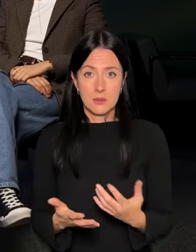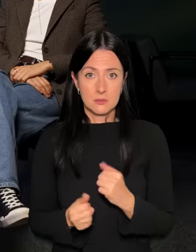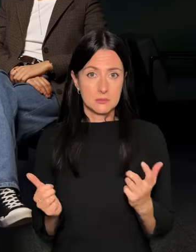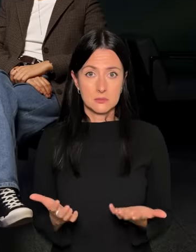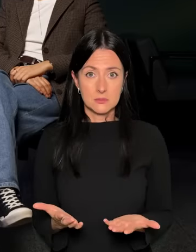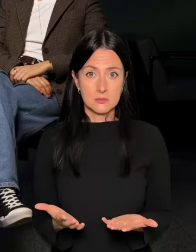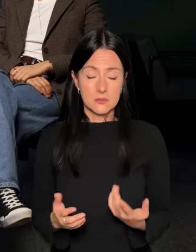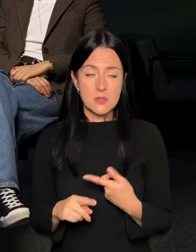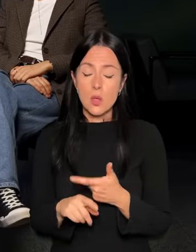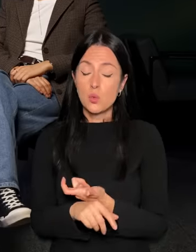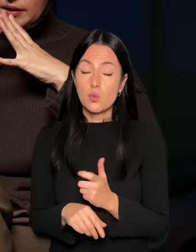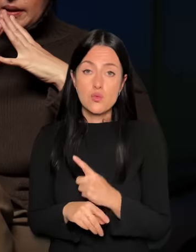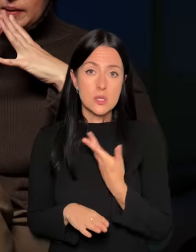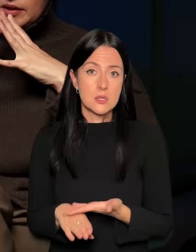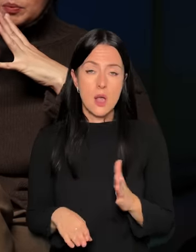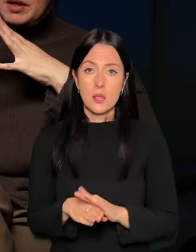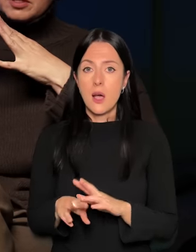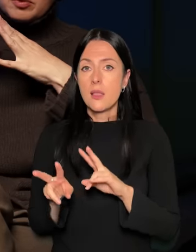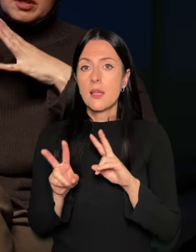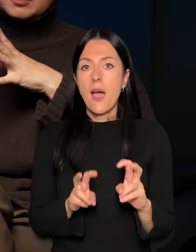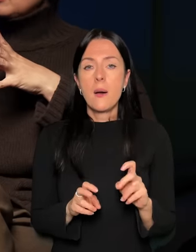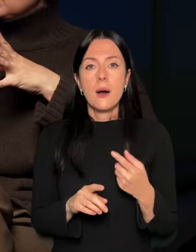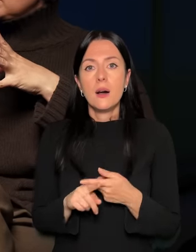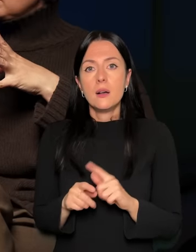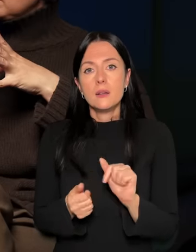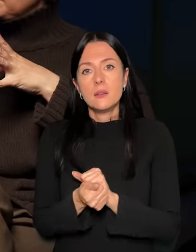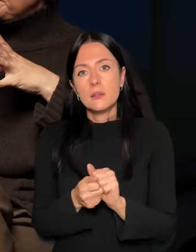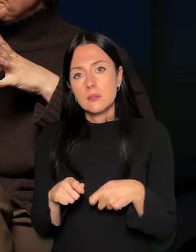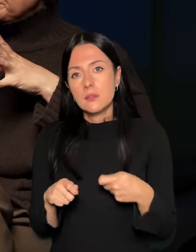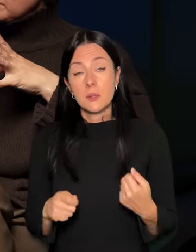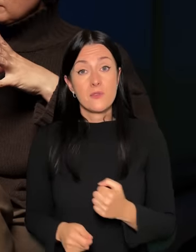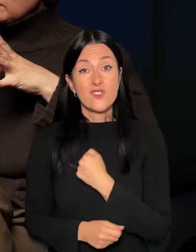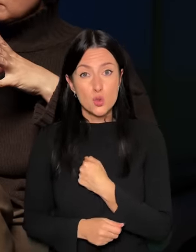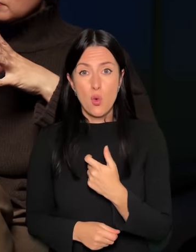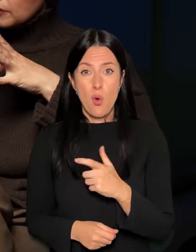Oh, God, yes. It's a very complex issue. And the military feel very humiliated.